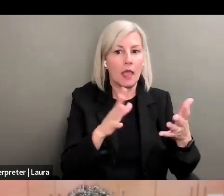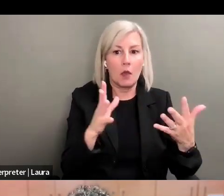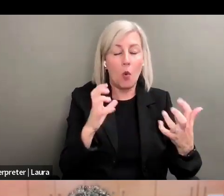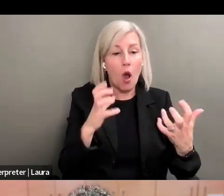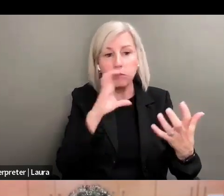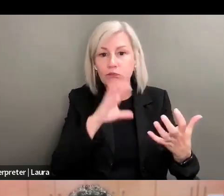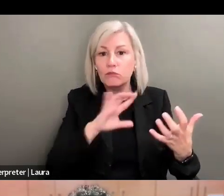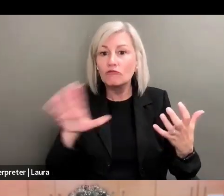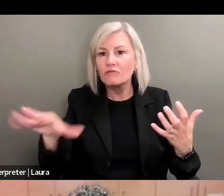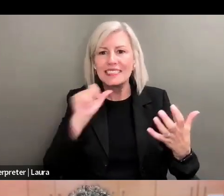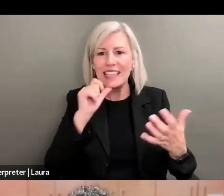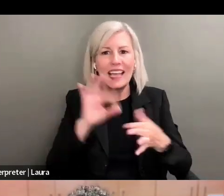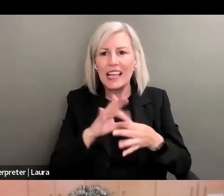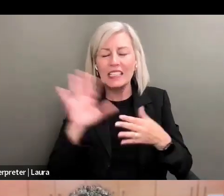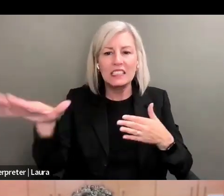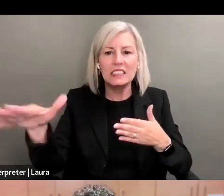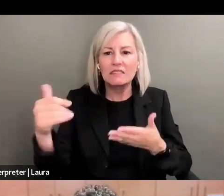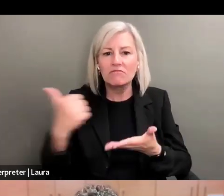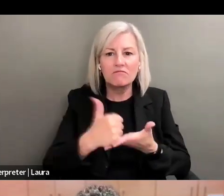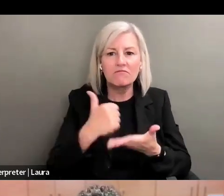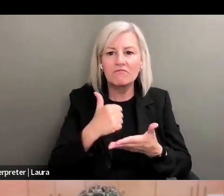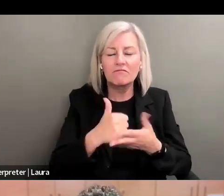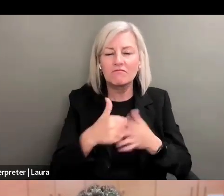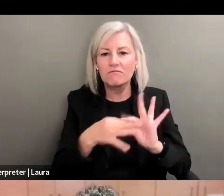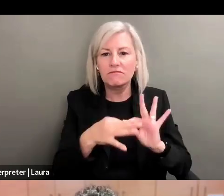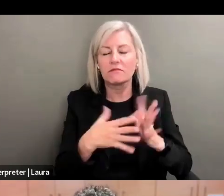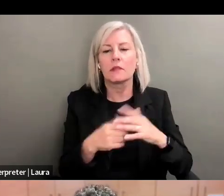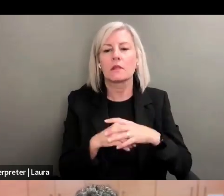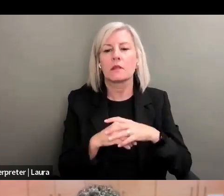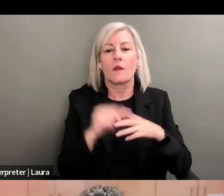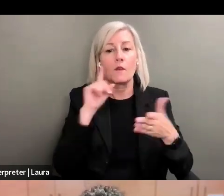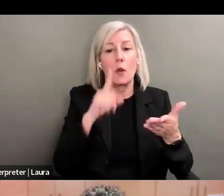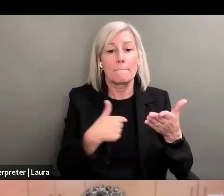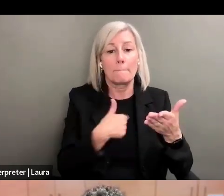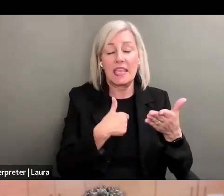or that they want to be connected. So for me anecdotally and based